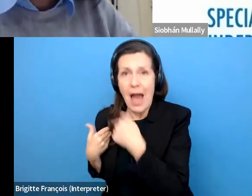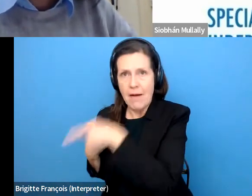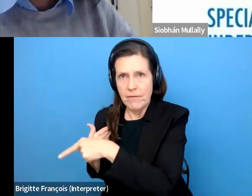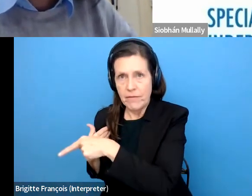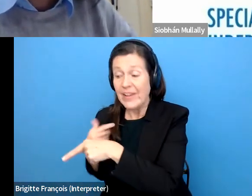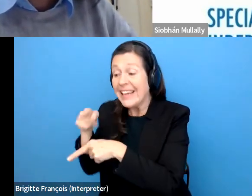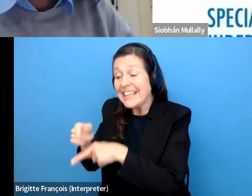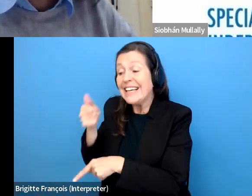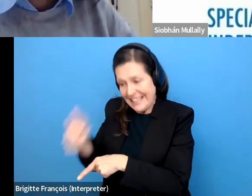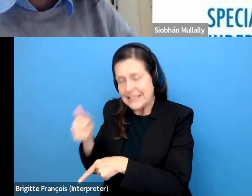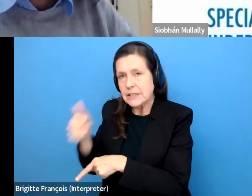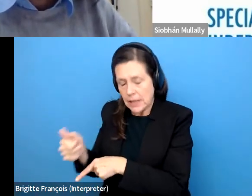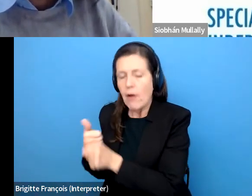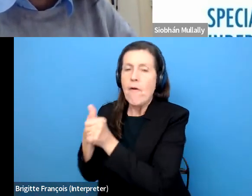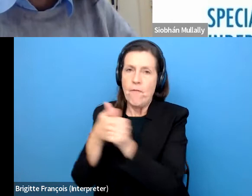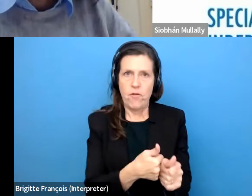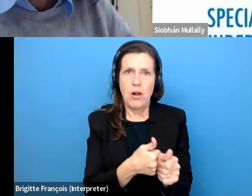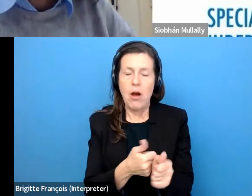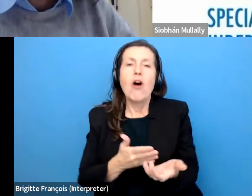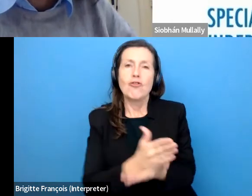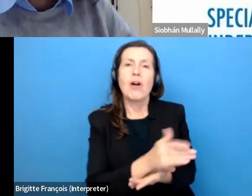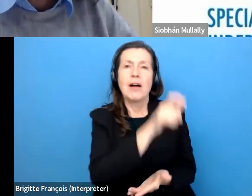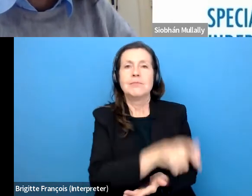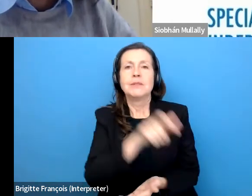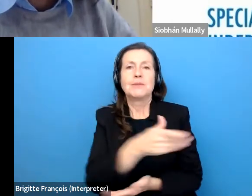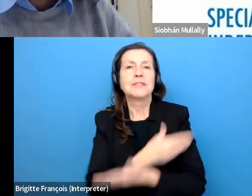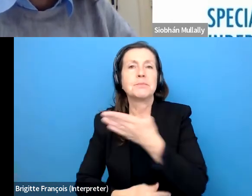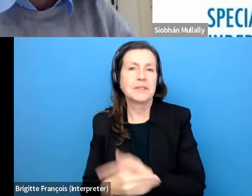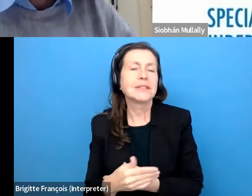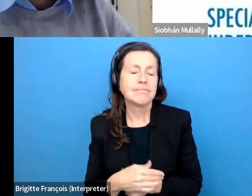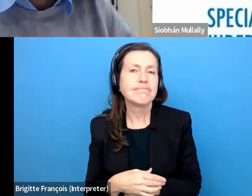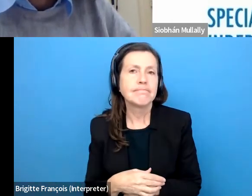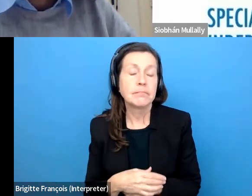with the CRPD, specifically, article 16,